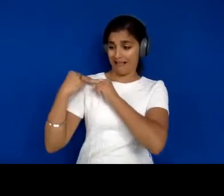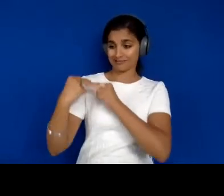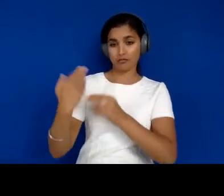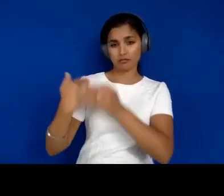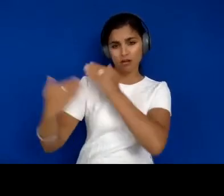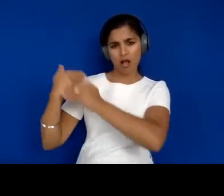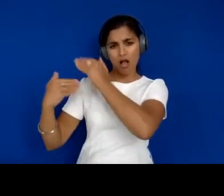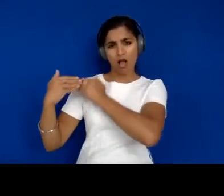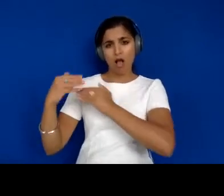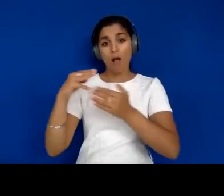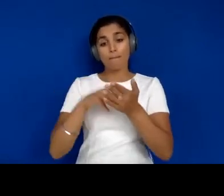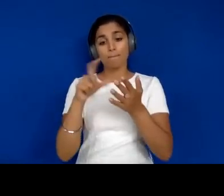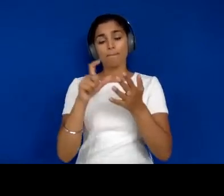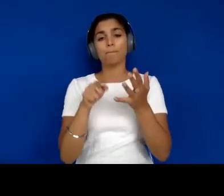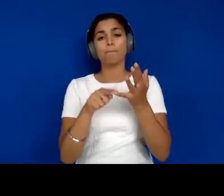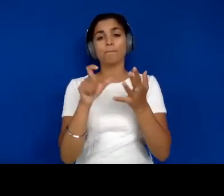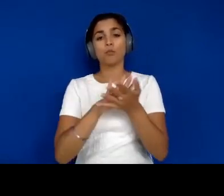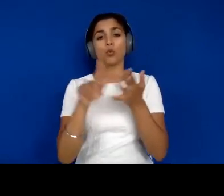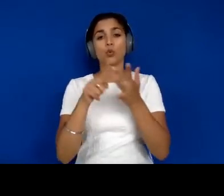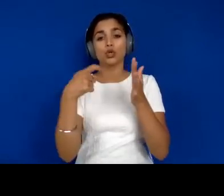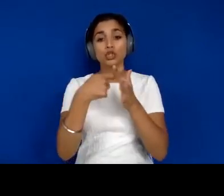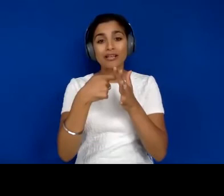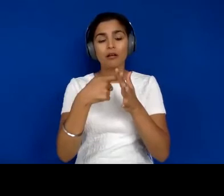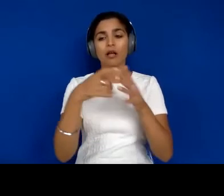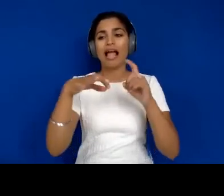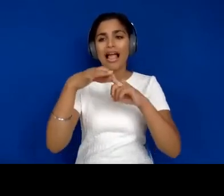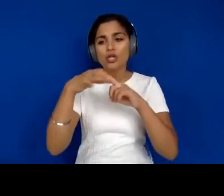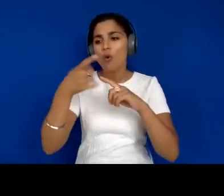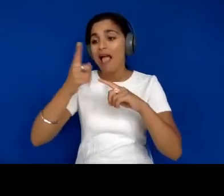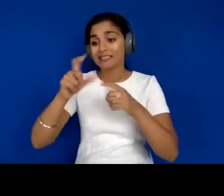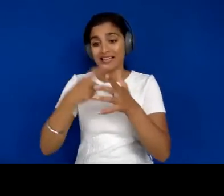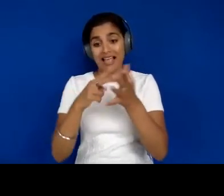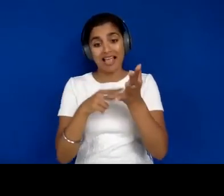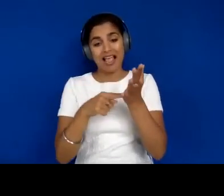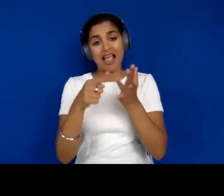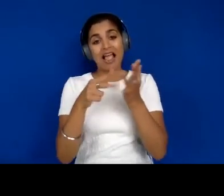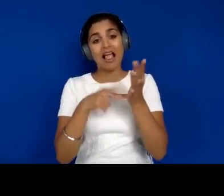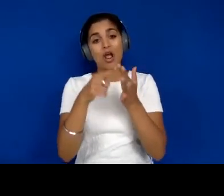Cantonese ancestors spoke for no Pat were not part of my school curriculum